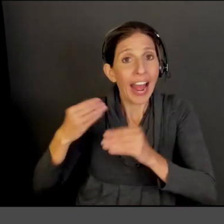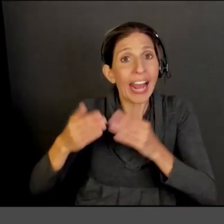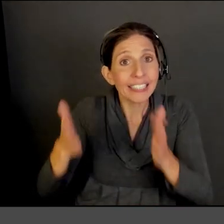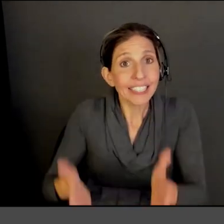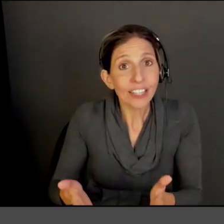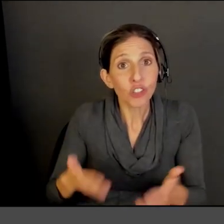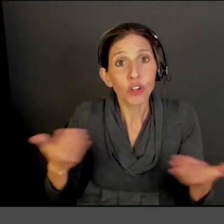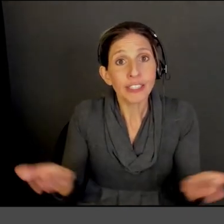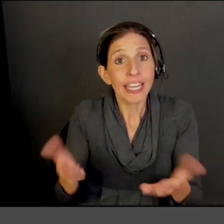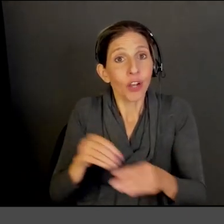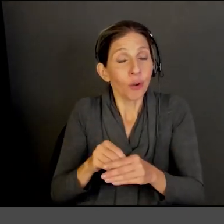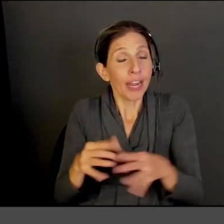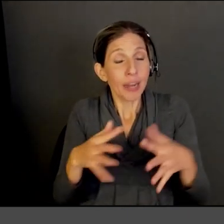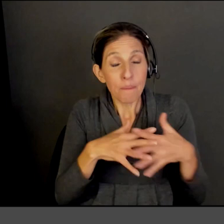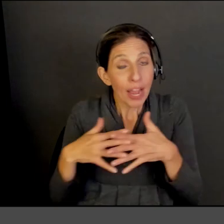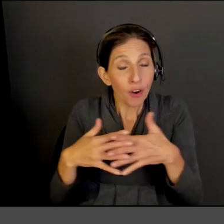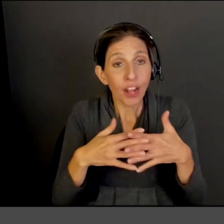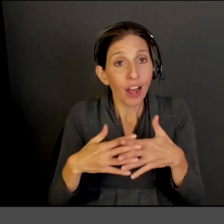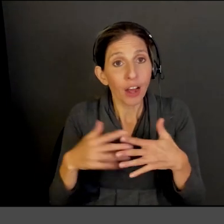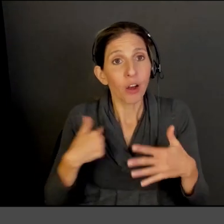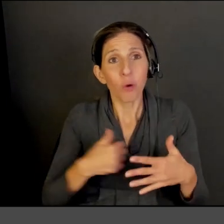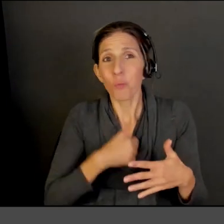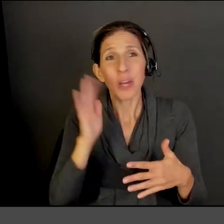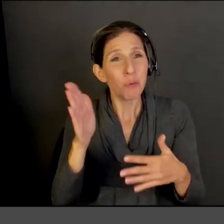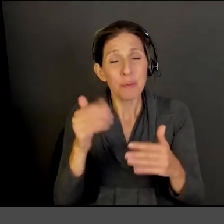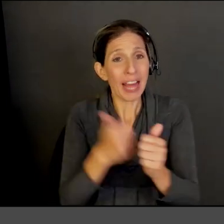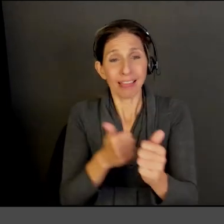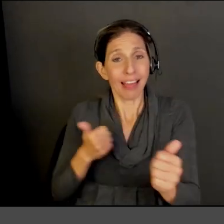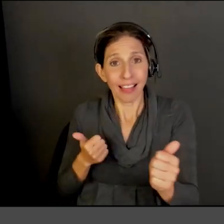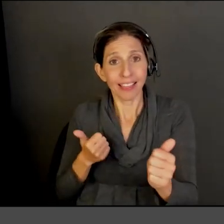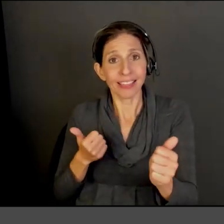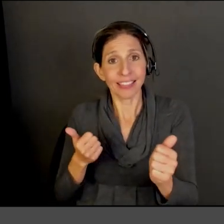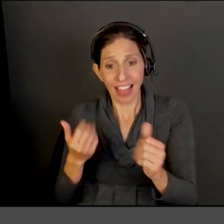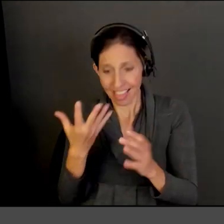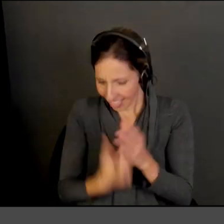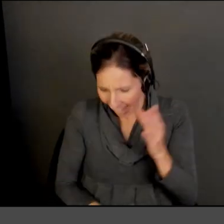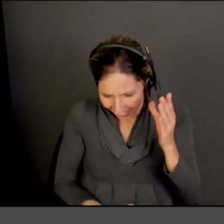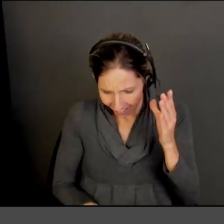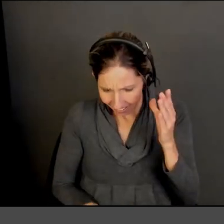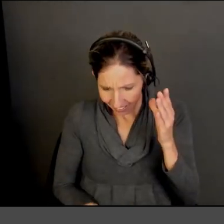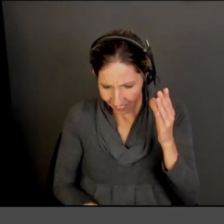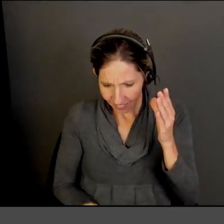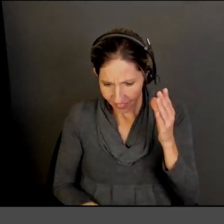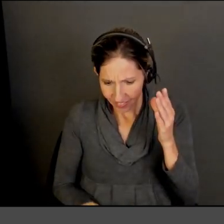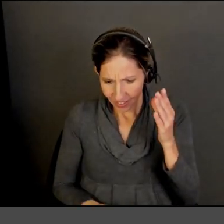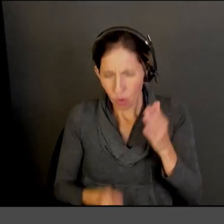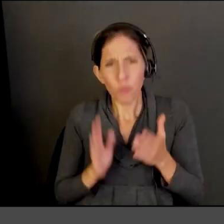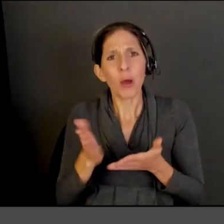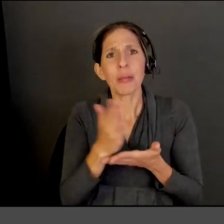WE'RE GOING TO BE LACKING AND WE'RE GOING TO BE PARTIAL. WE'RE GOING TO BE EASILY TAKEN BY THE KIND